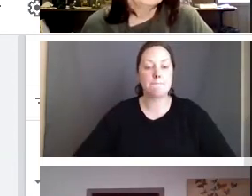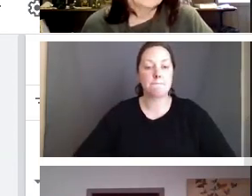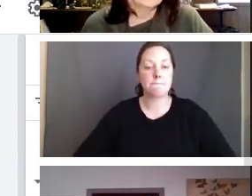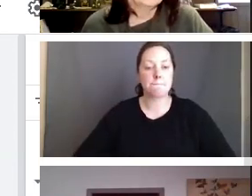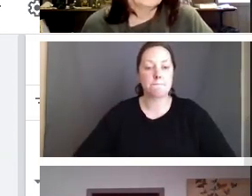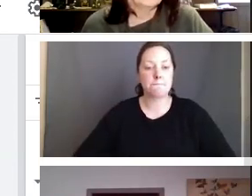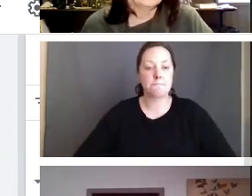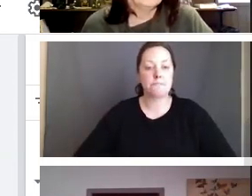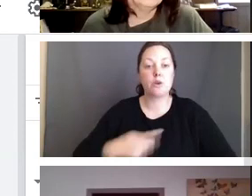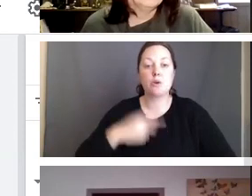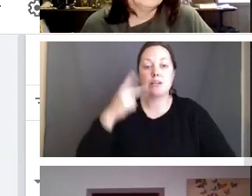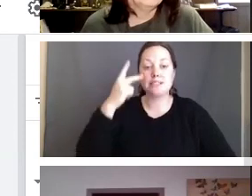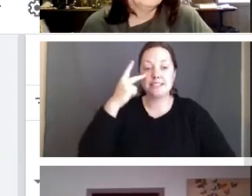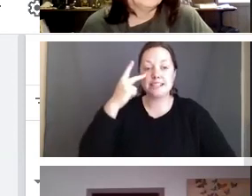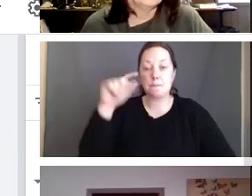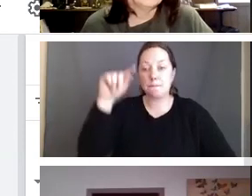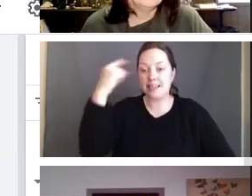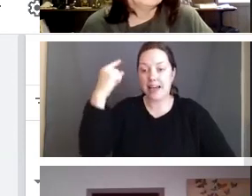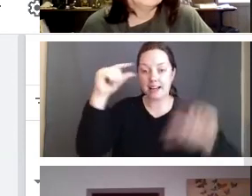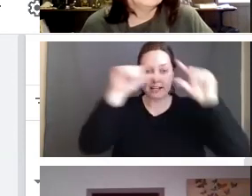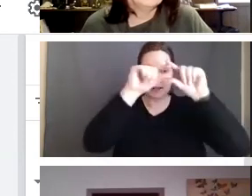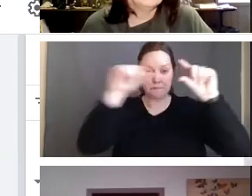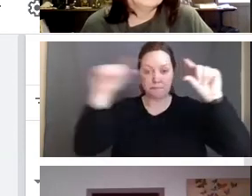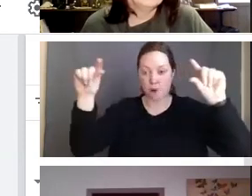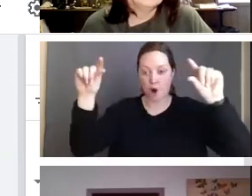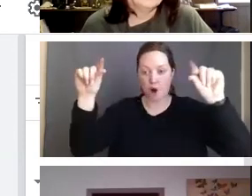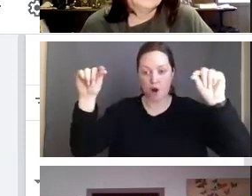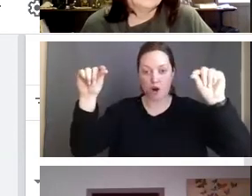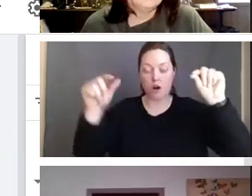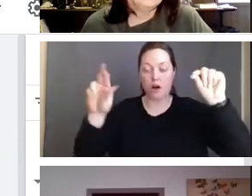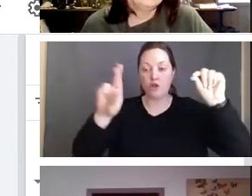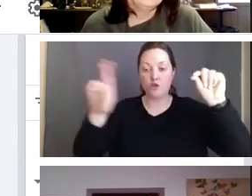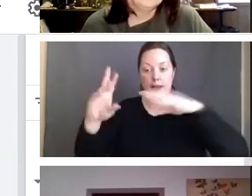The image carousel tool allows you to scroll through multiple added images.